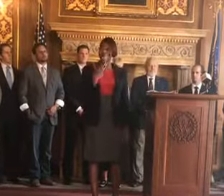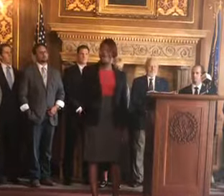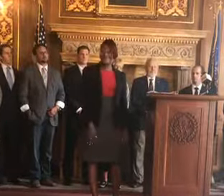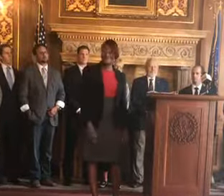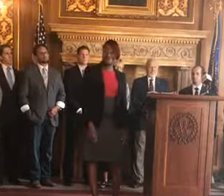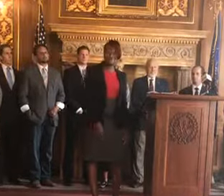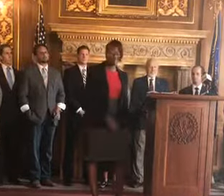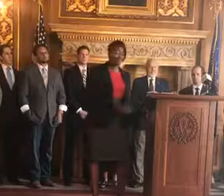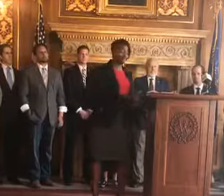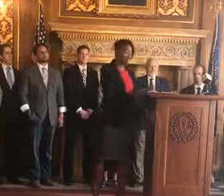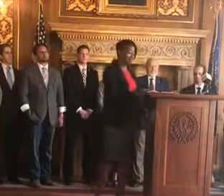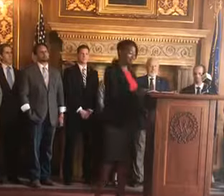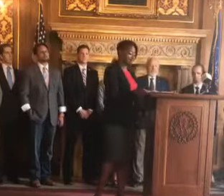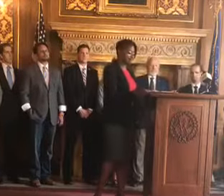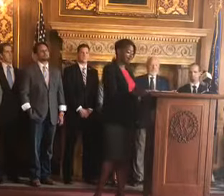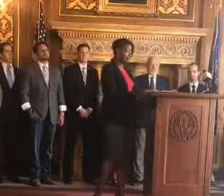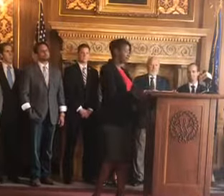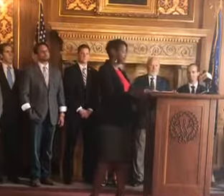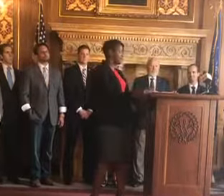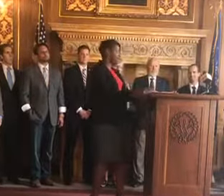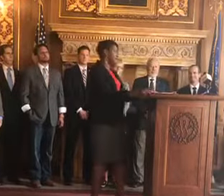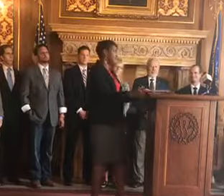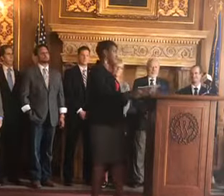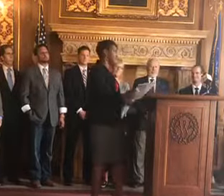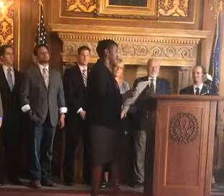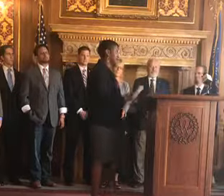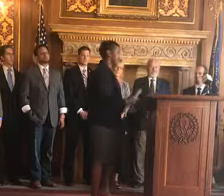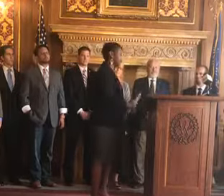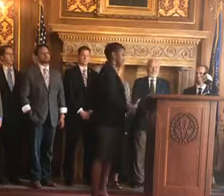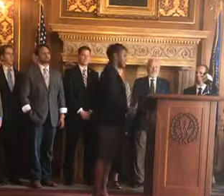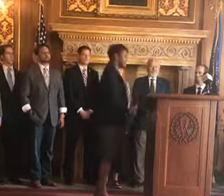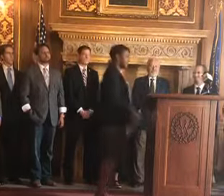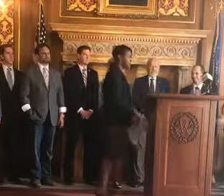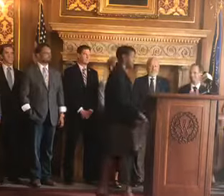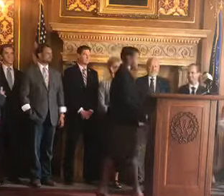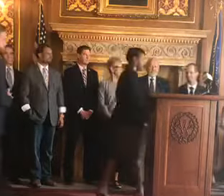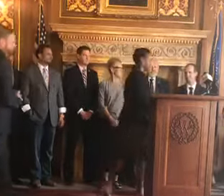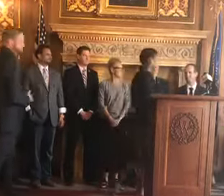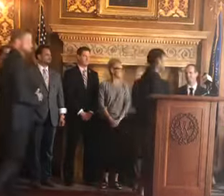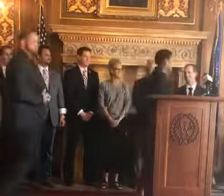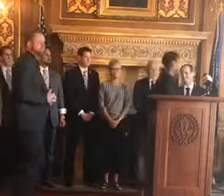in the state of Wisconsin, and people of all ages. Thank you.